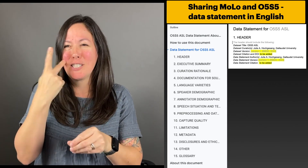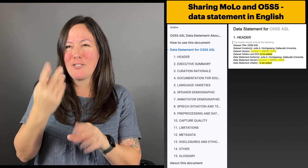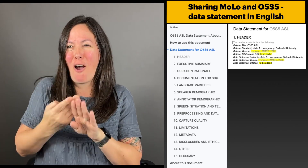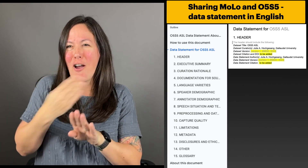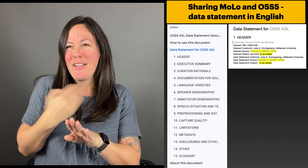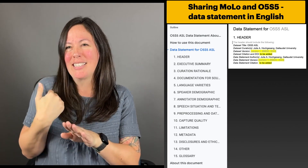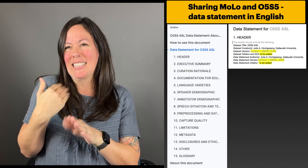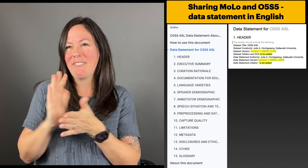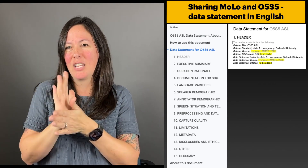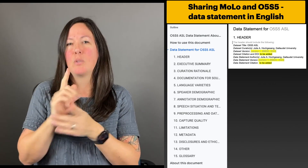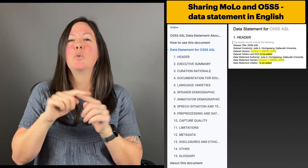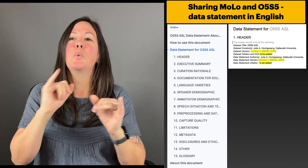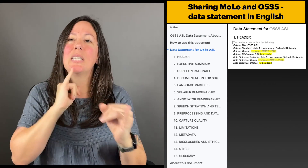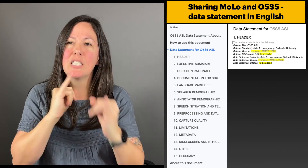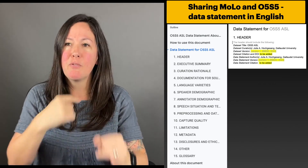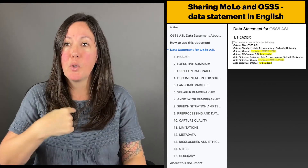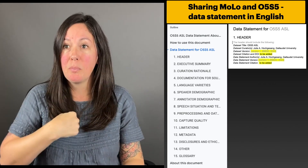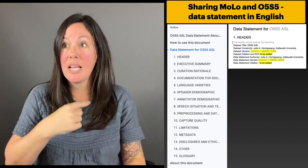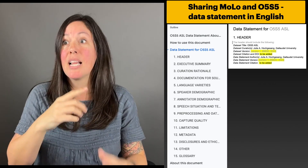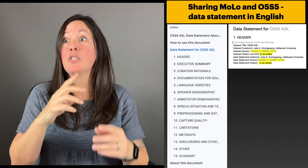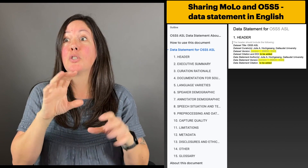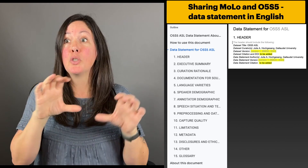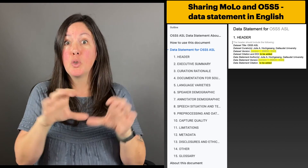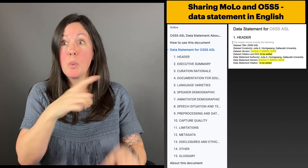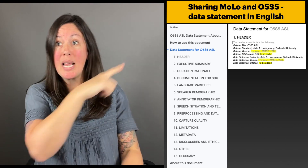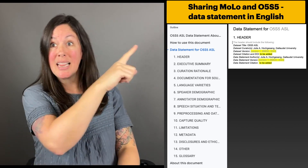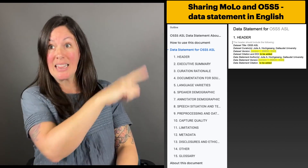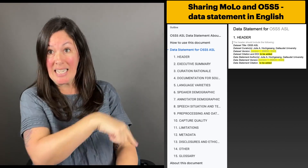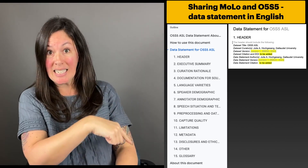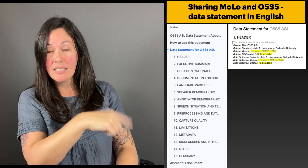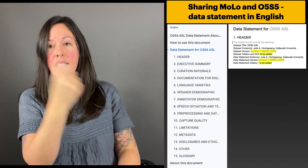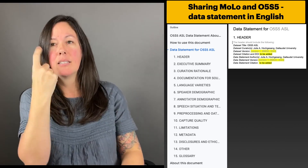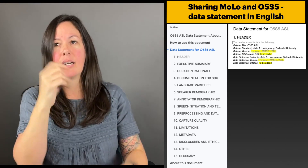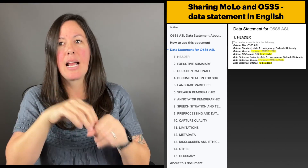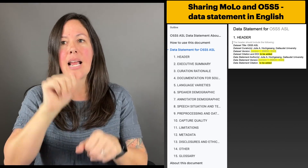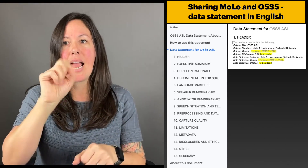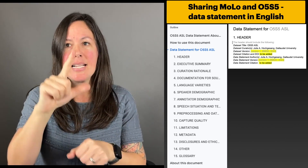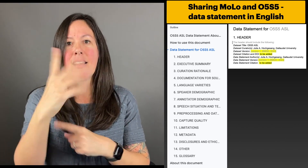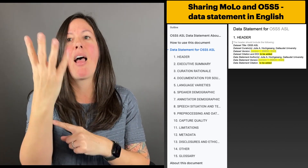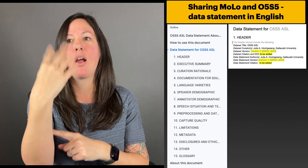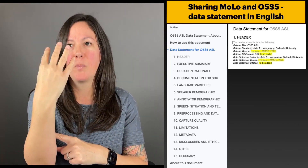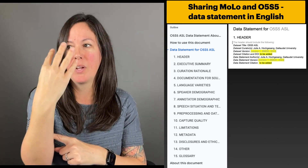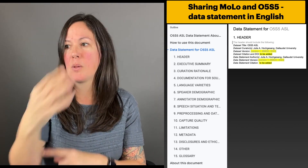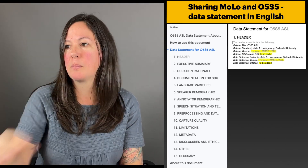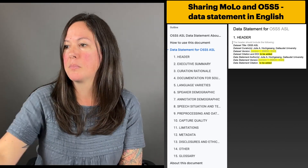English but we also do that in ASL so it actually